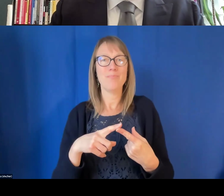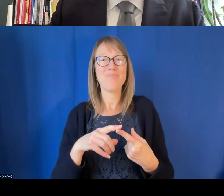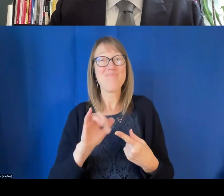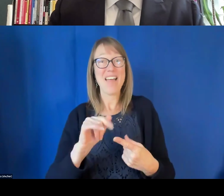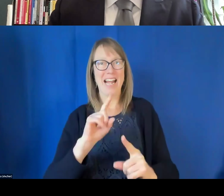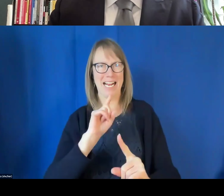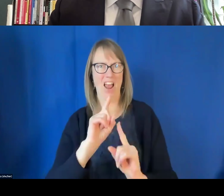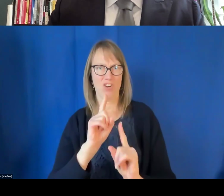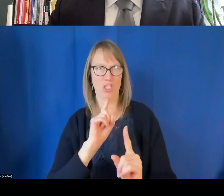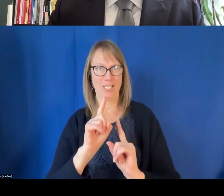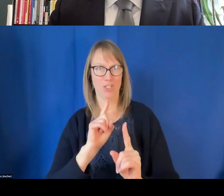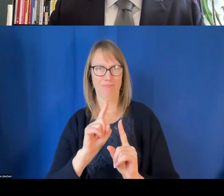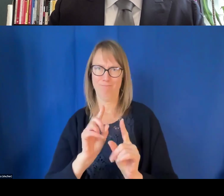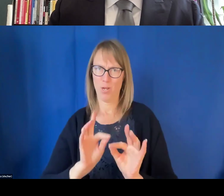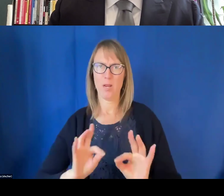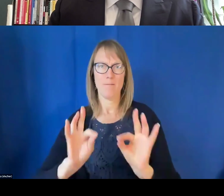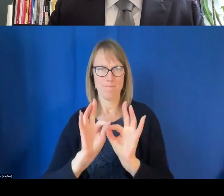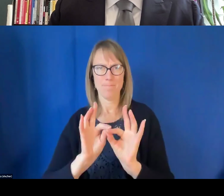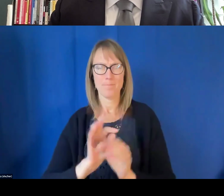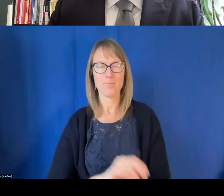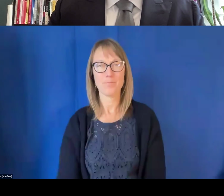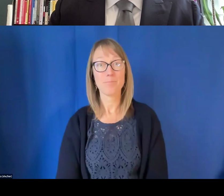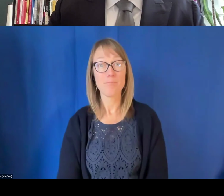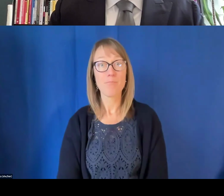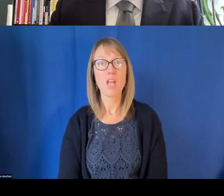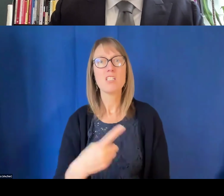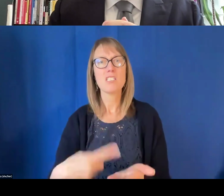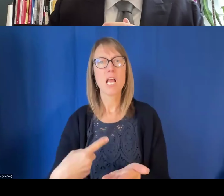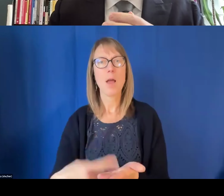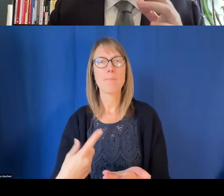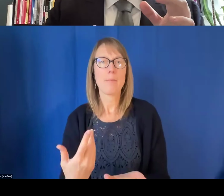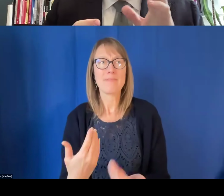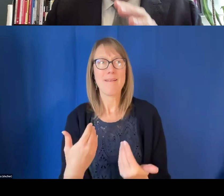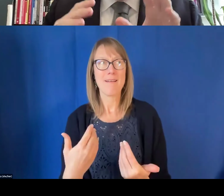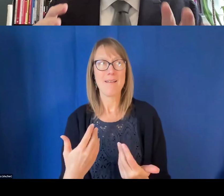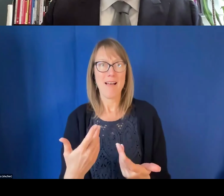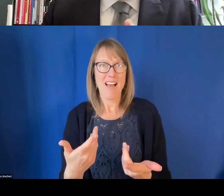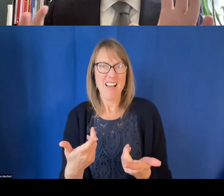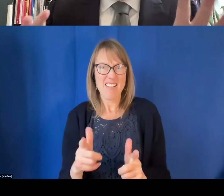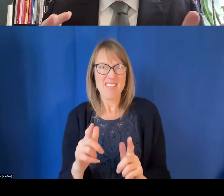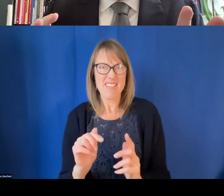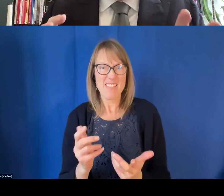And sometimes just having disabled people know that they had an input in some